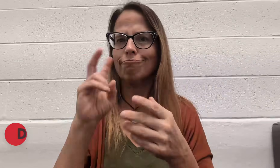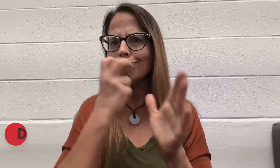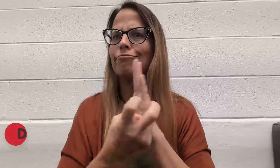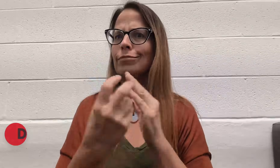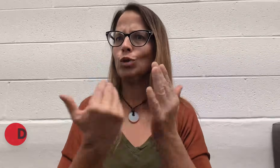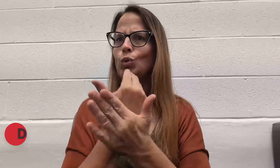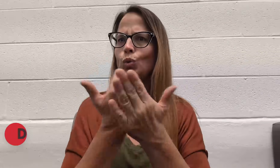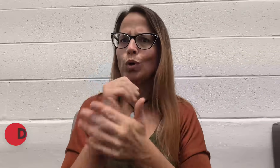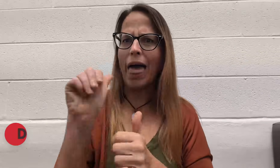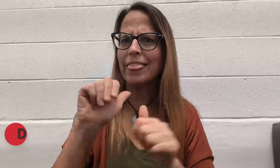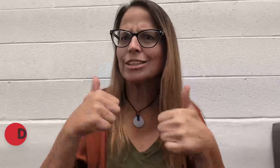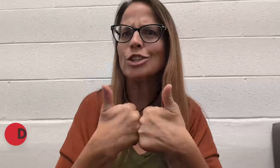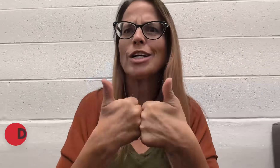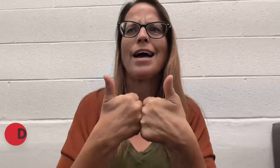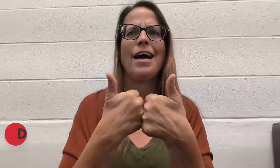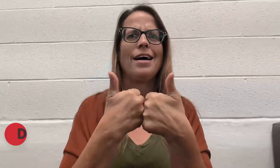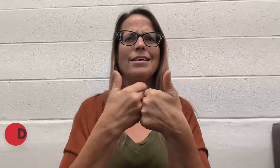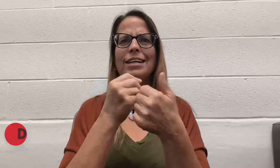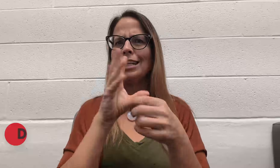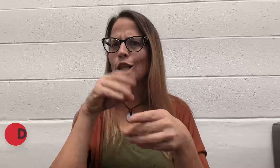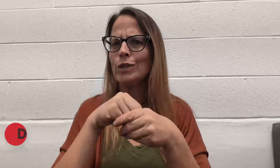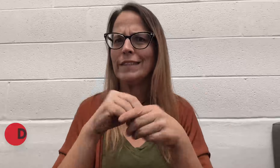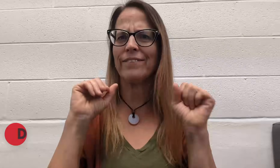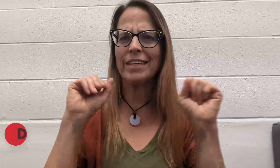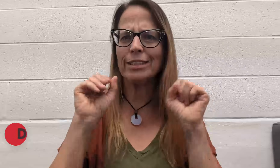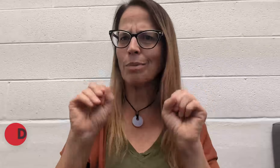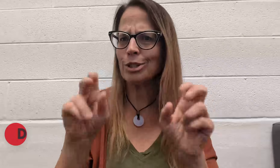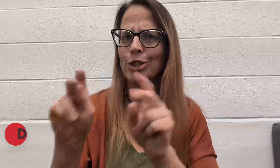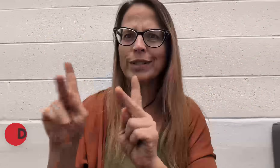new athletic challenges and inclusive fitness opportunities.